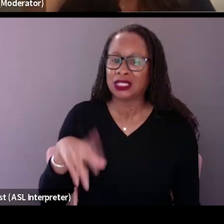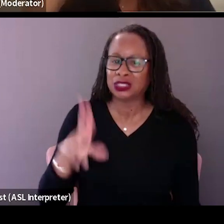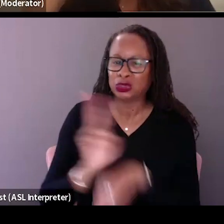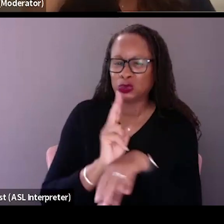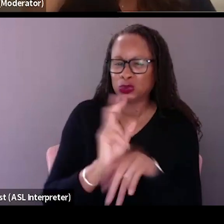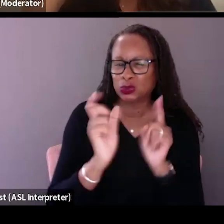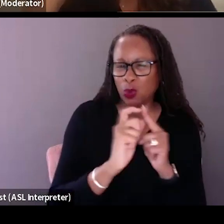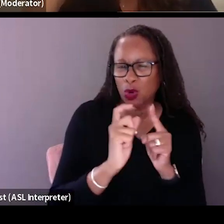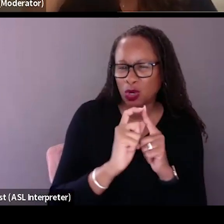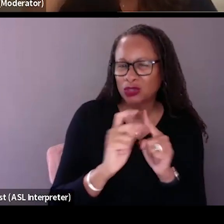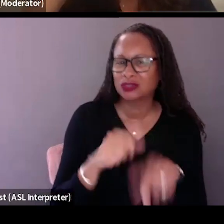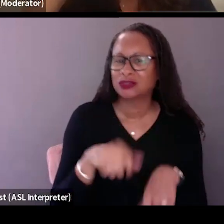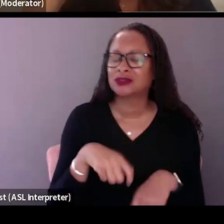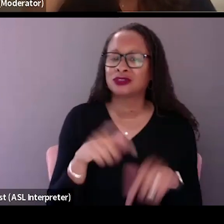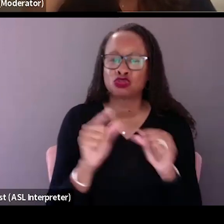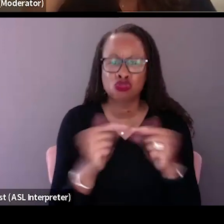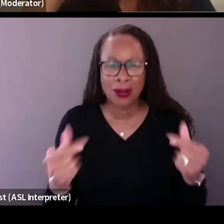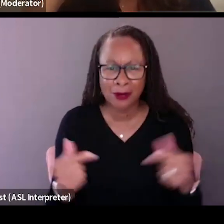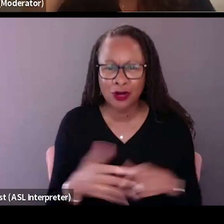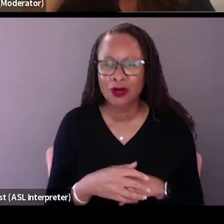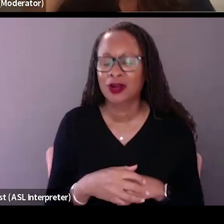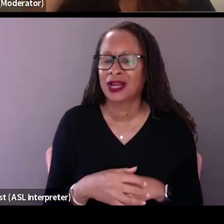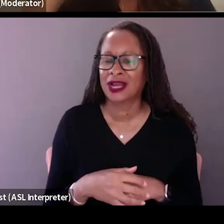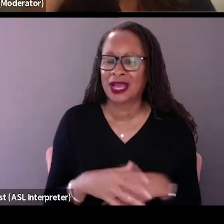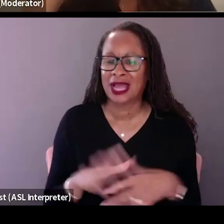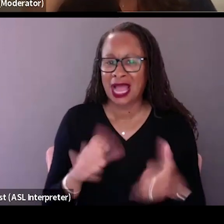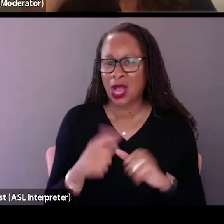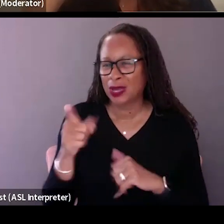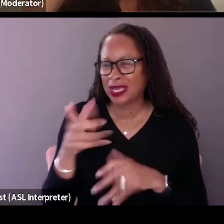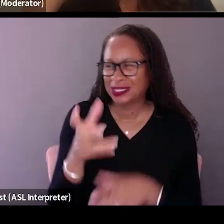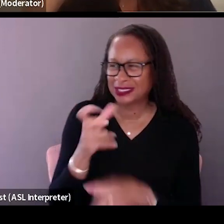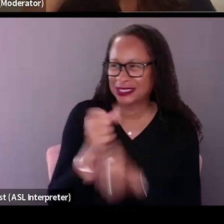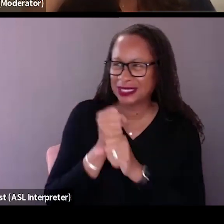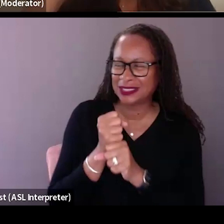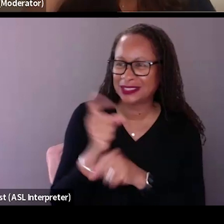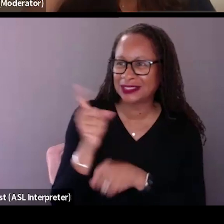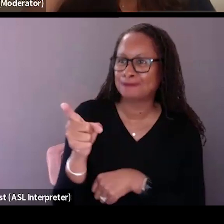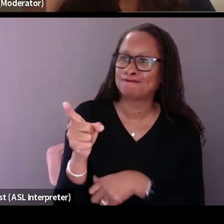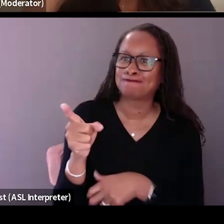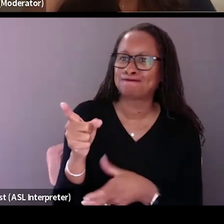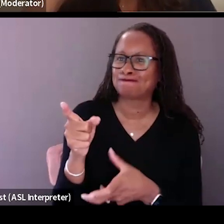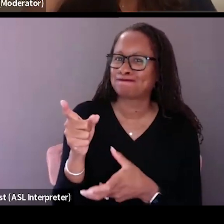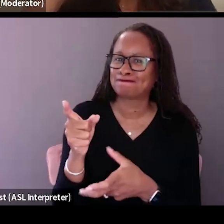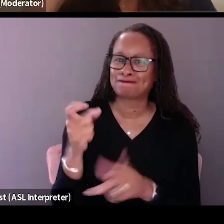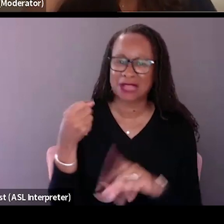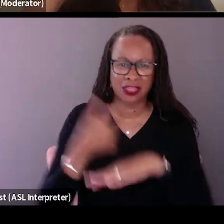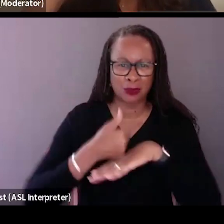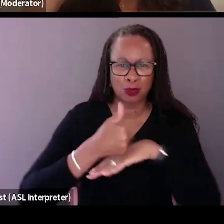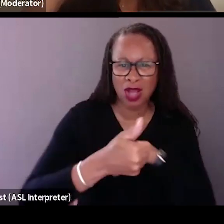of the way he kind of takes the prosecution or the defense's questioning